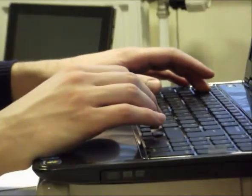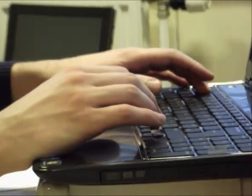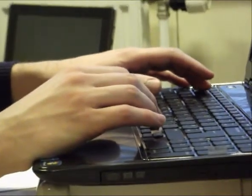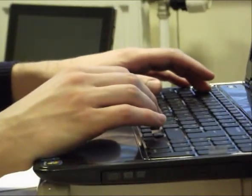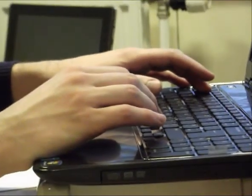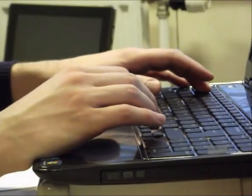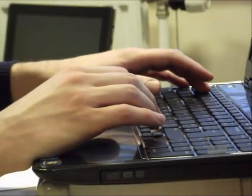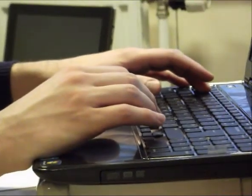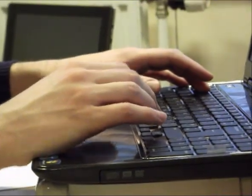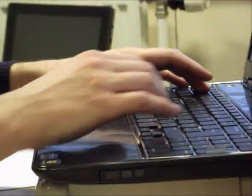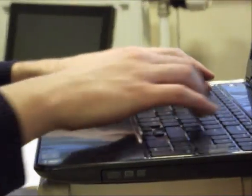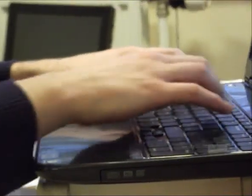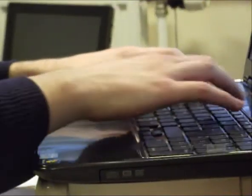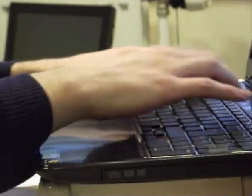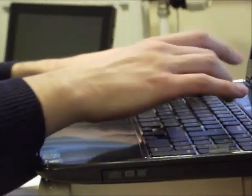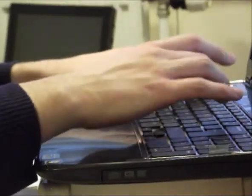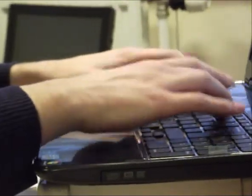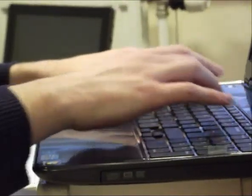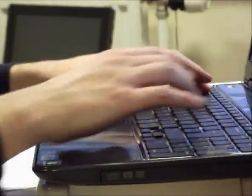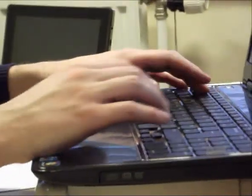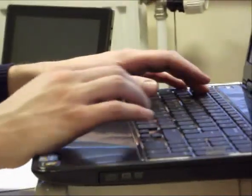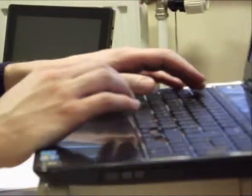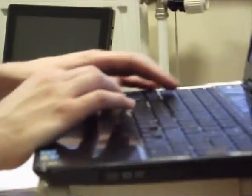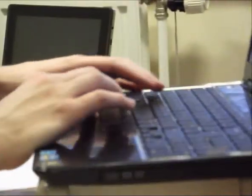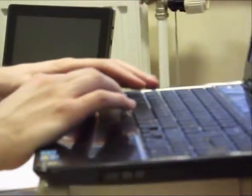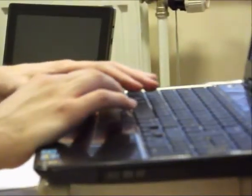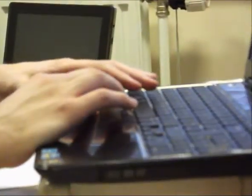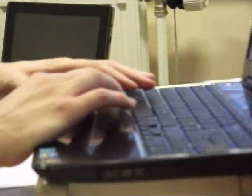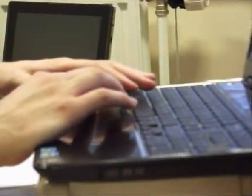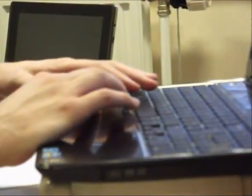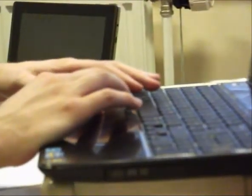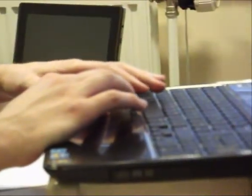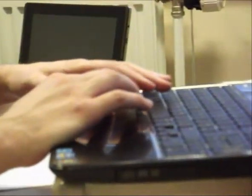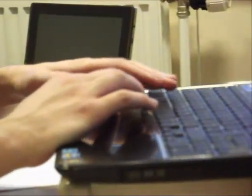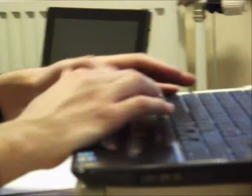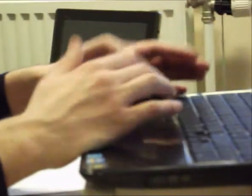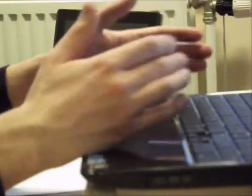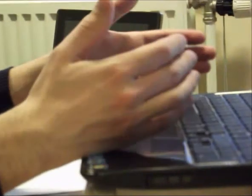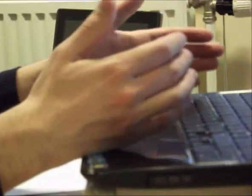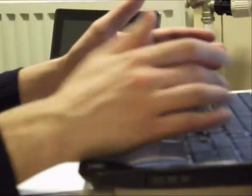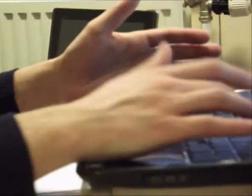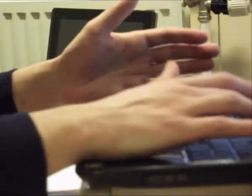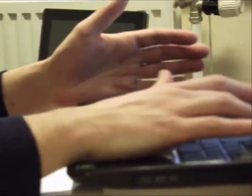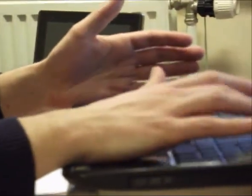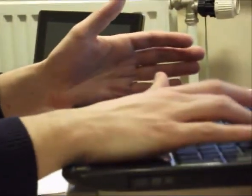Let's look at one feature of PSLT. For example,